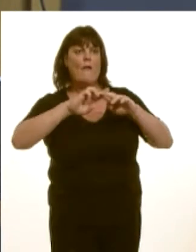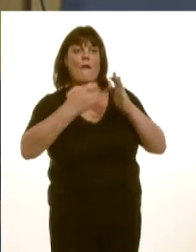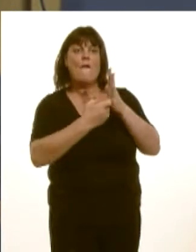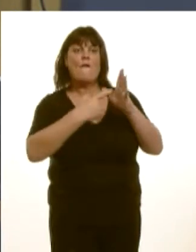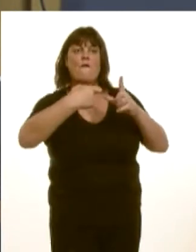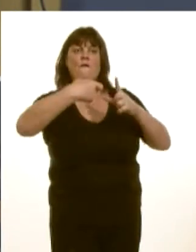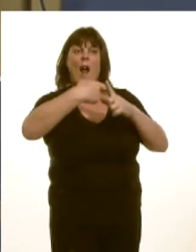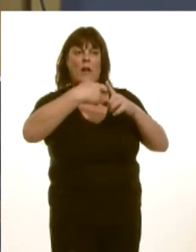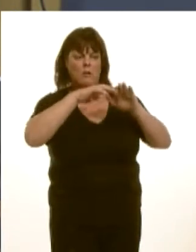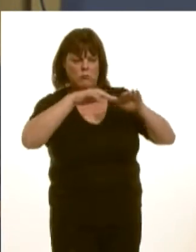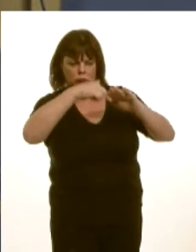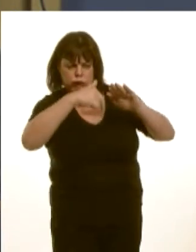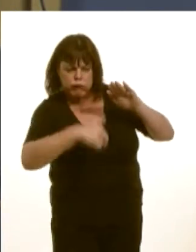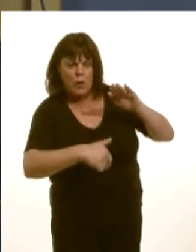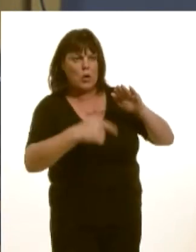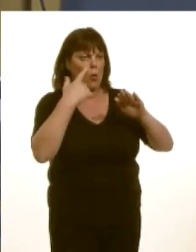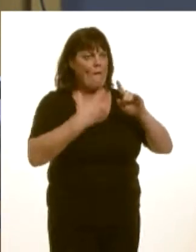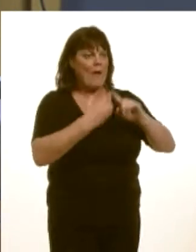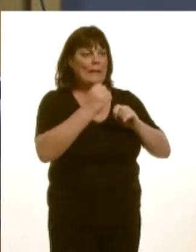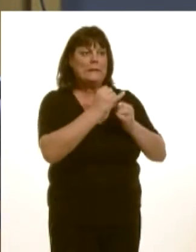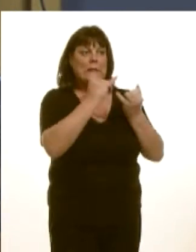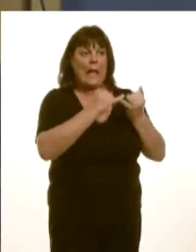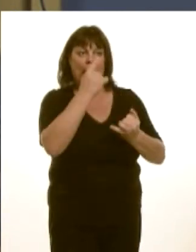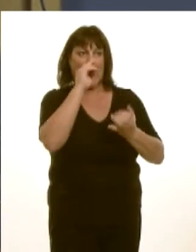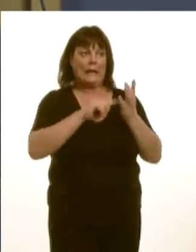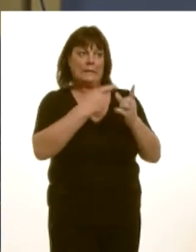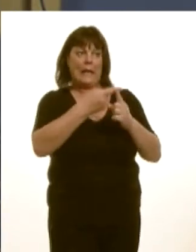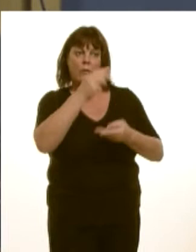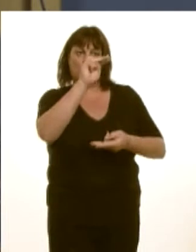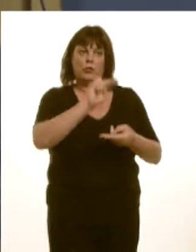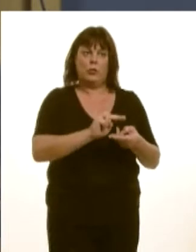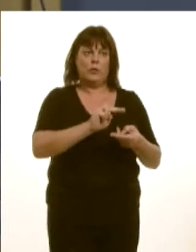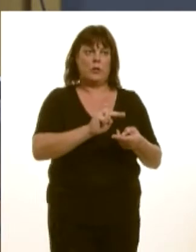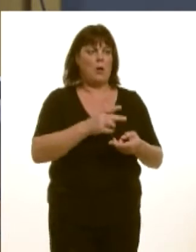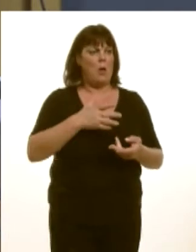Now, there are varying estimates in terms of how much shale gas could be extracted in